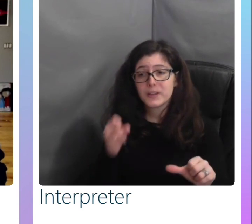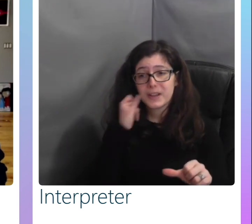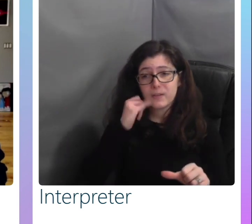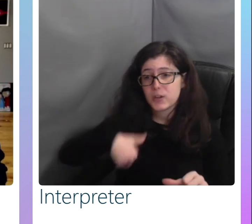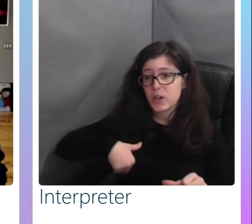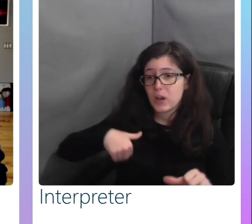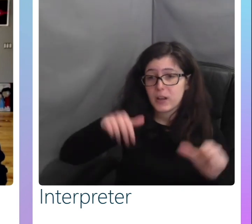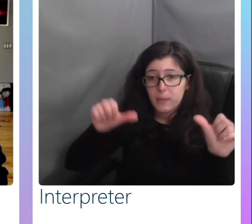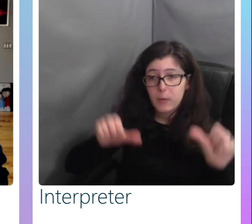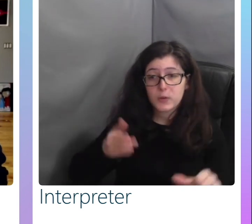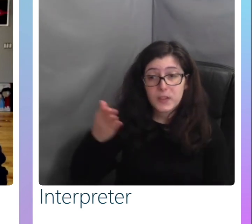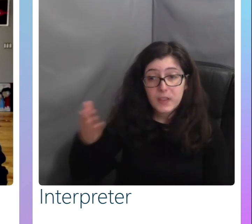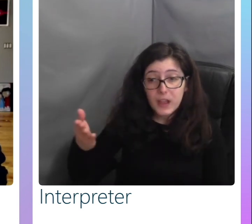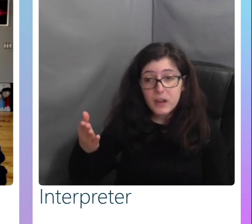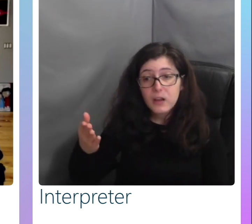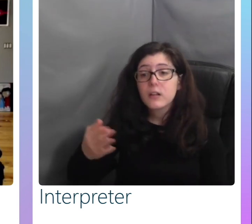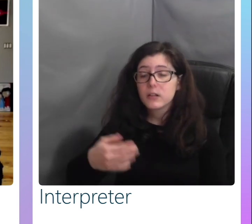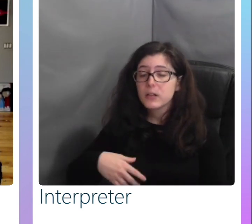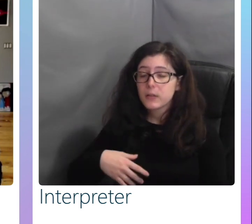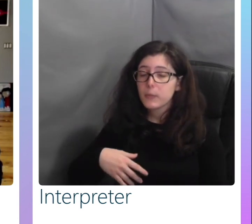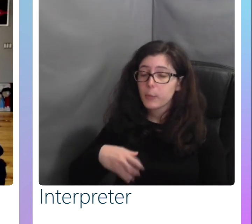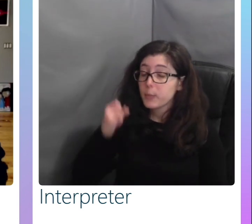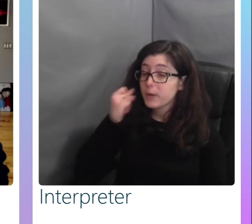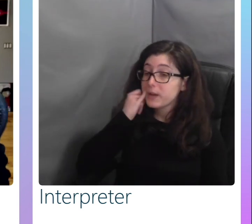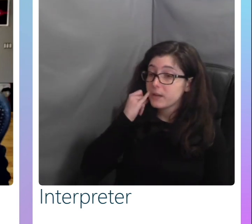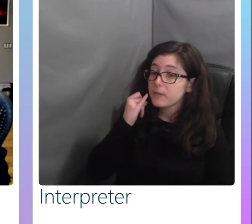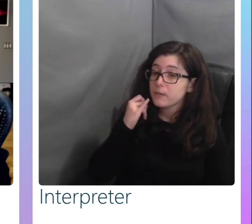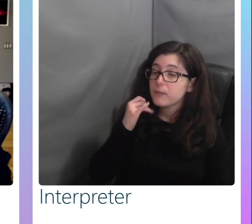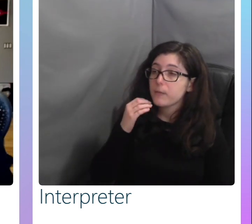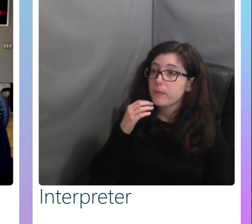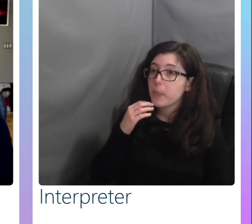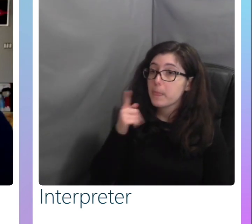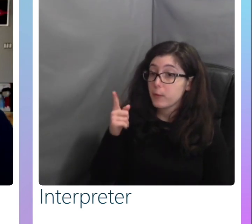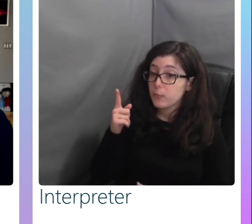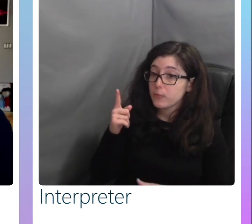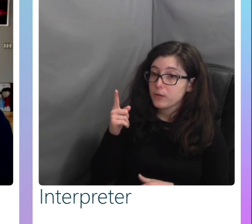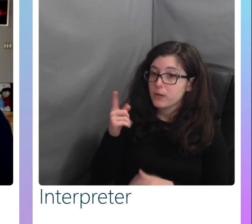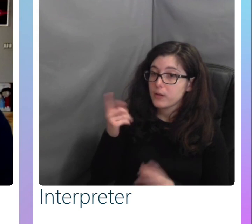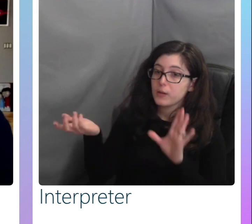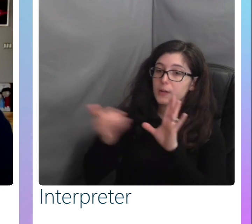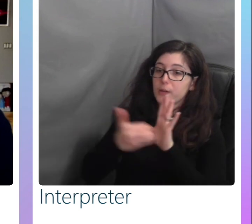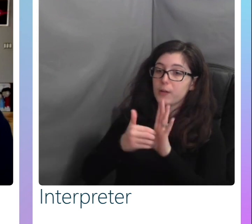and if you refresh it, they may show up, we apologize for the lag there, we're just making sure